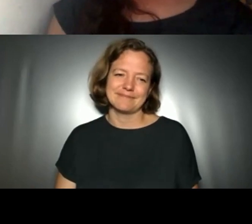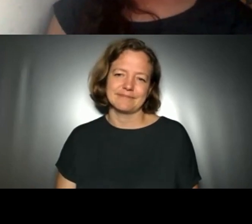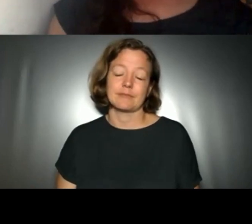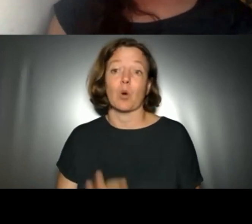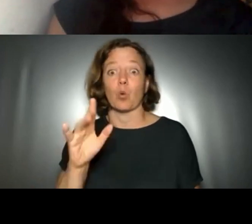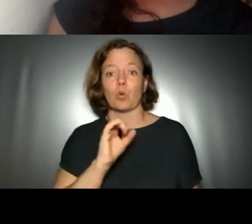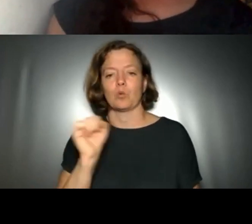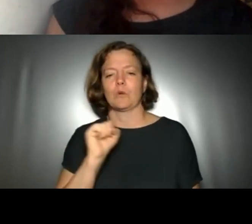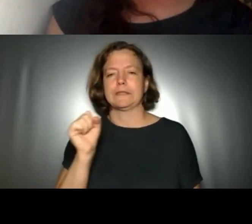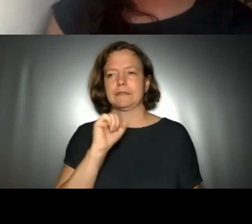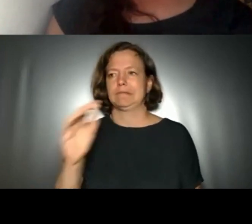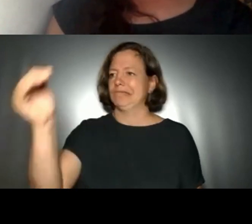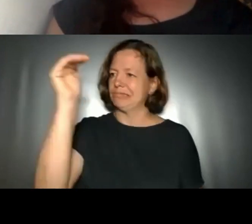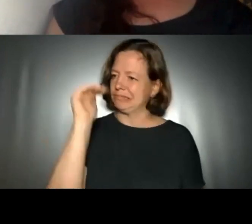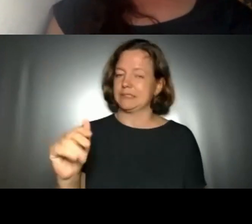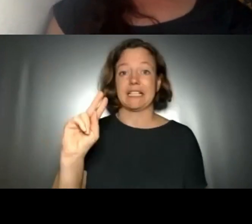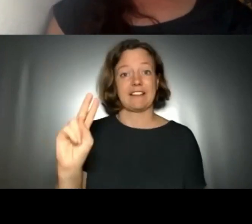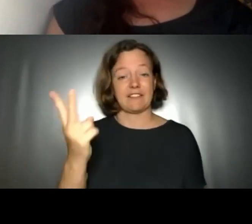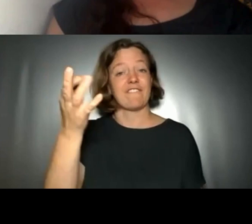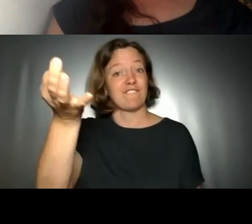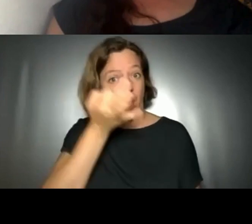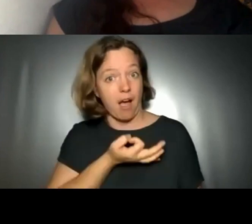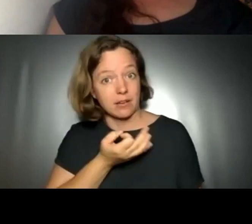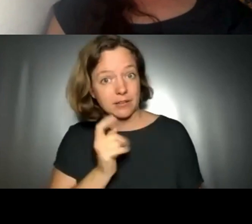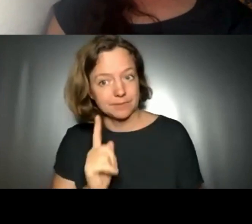Kate Marsh: Yes, do you want to go ahead? Noa Winter: Do you want to?